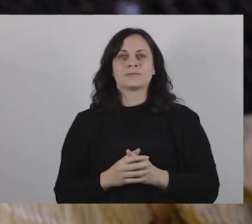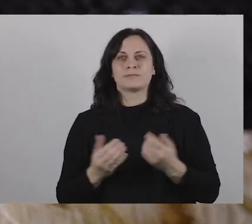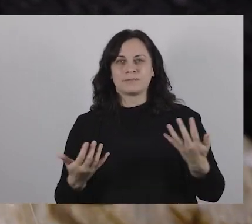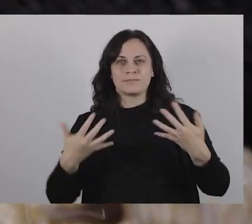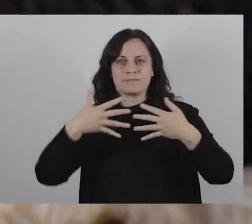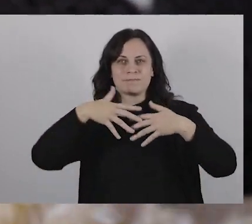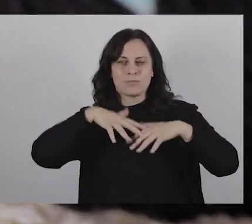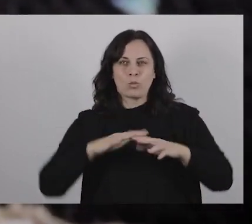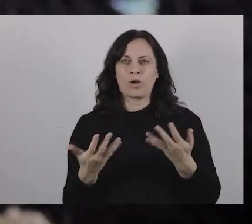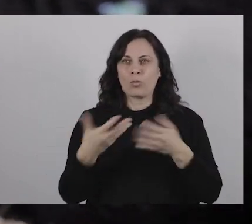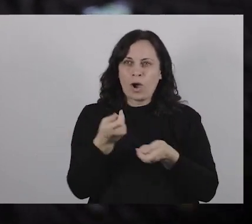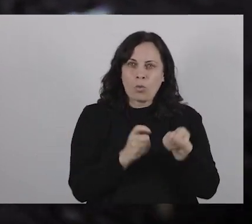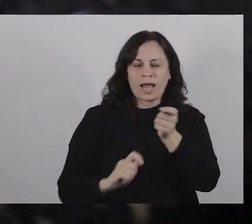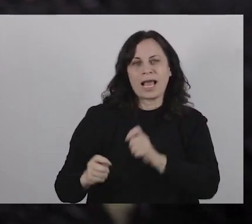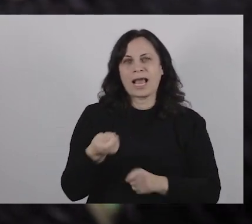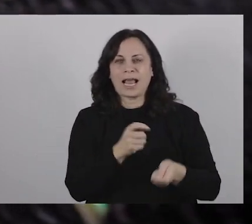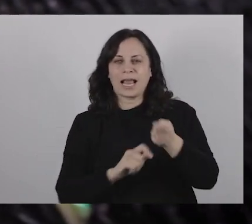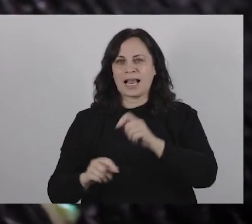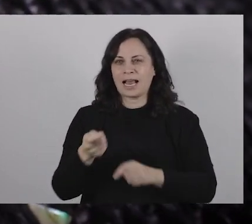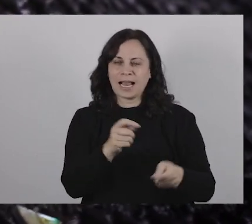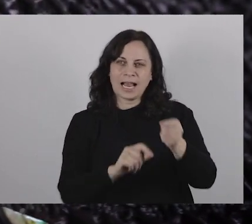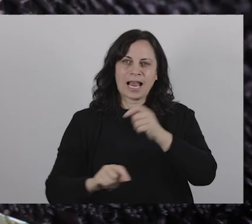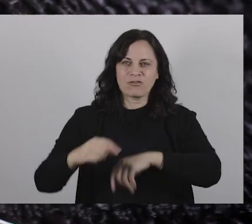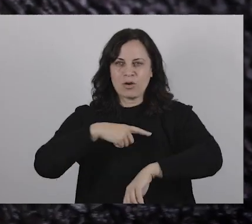Mm. They take a looong time...